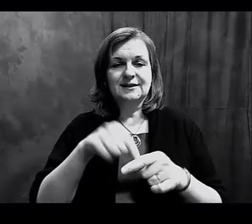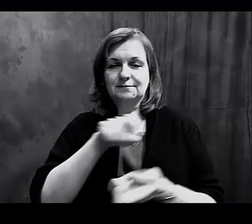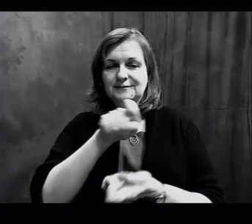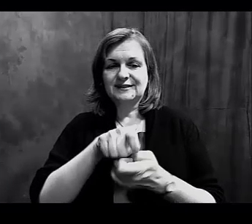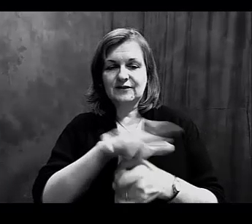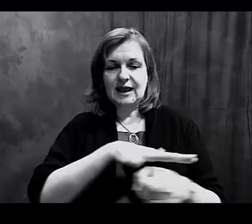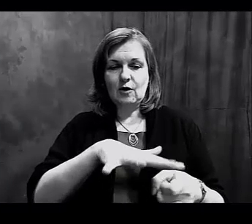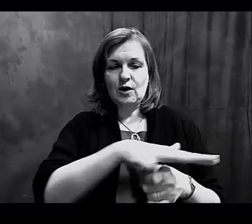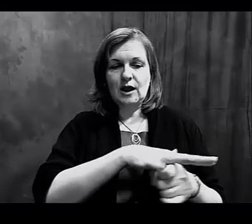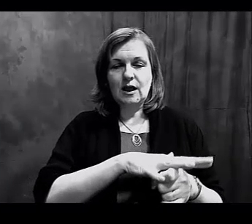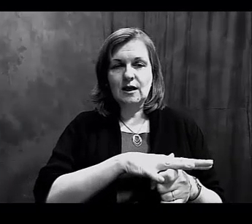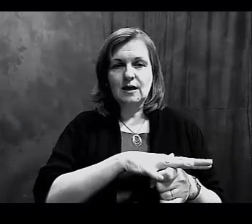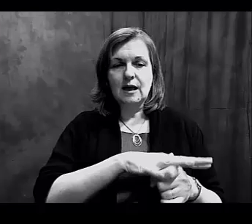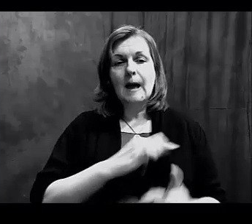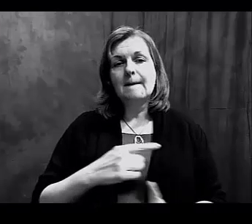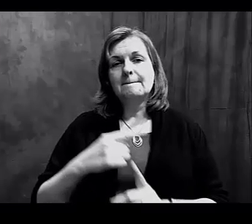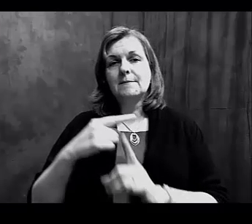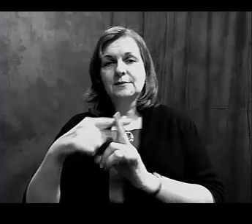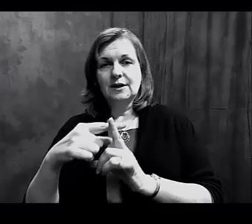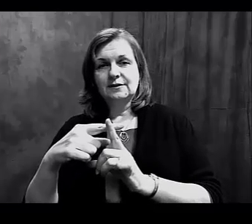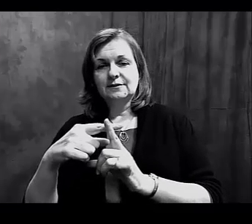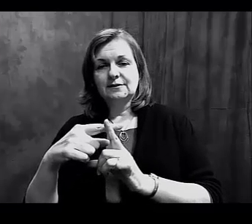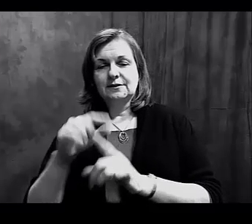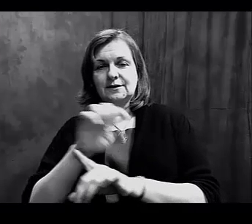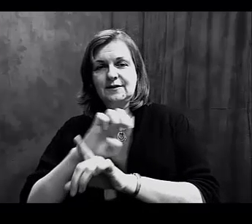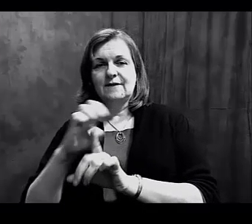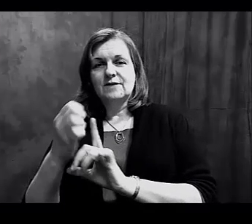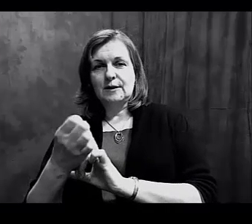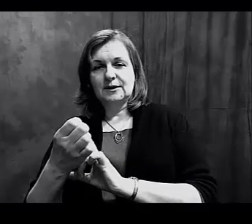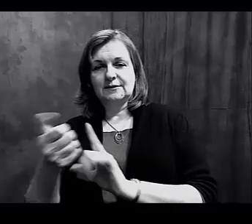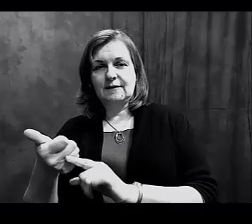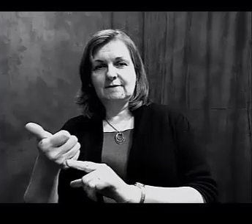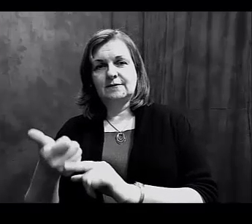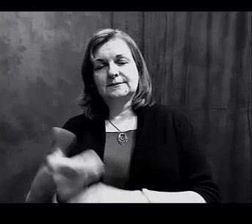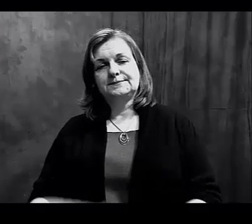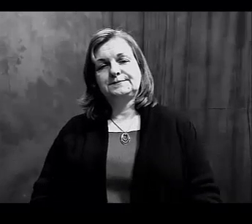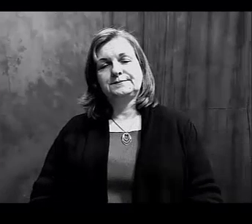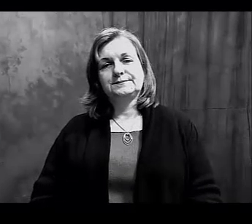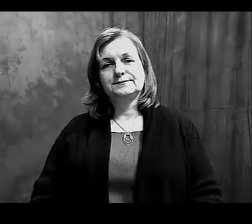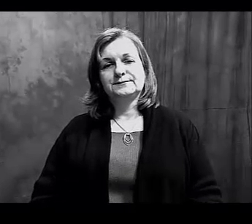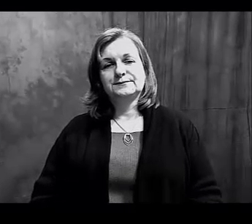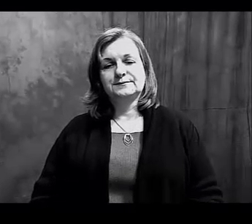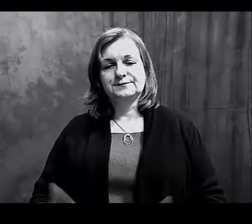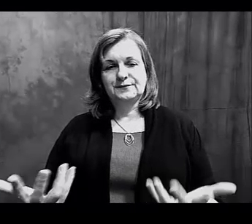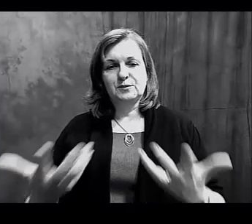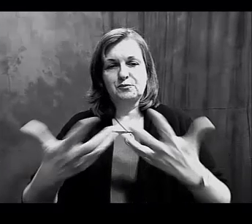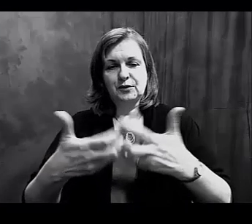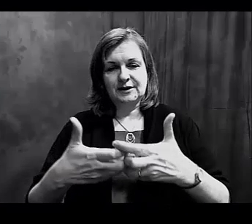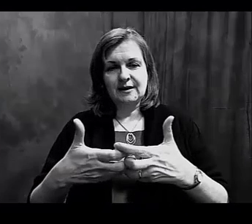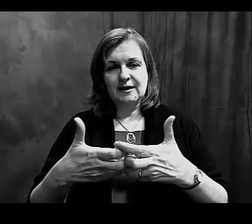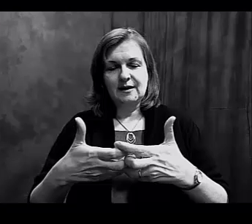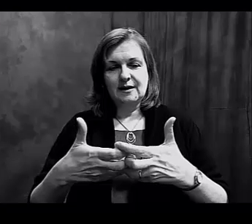so all of the species in an area -- plus the environment